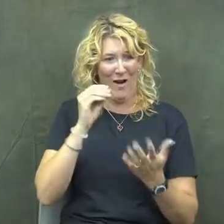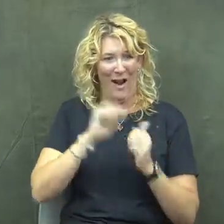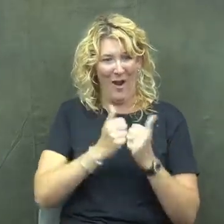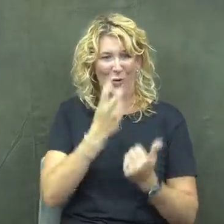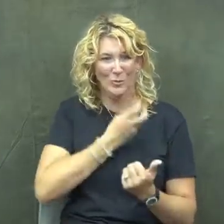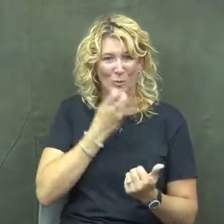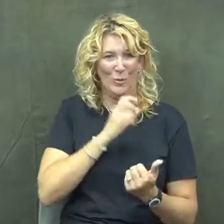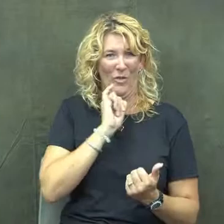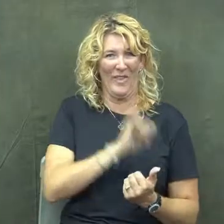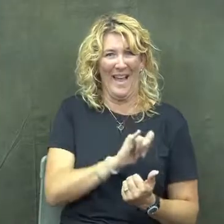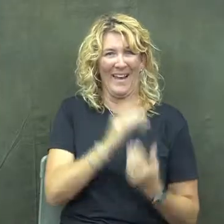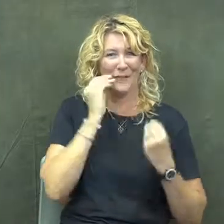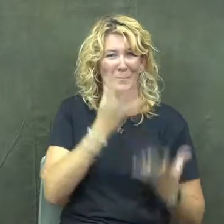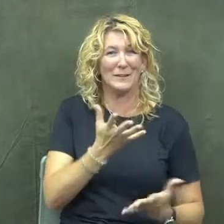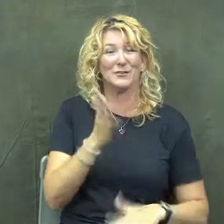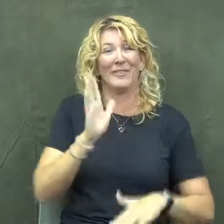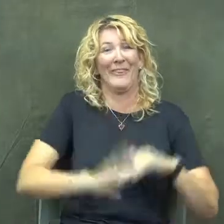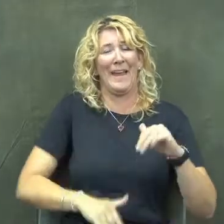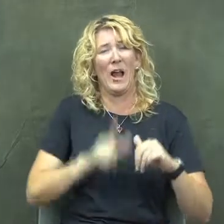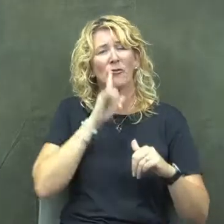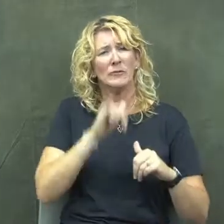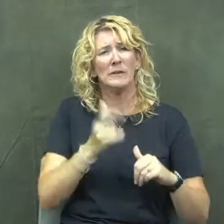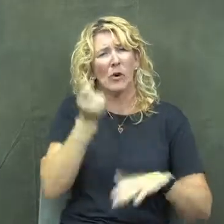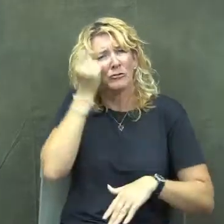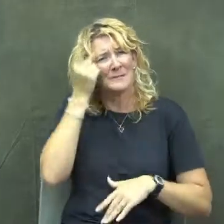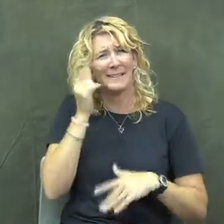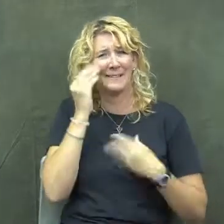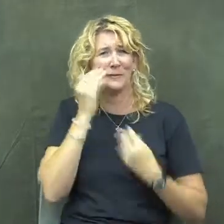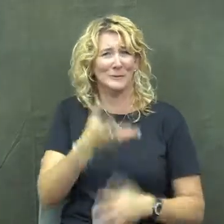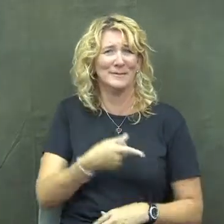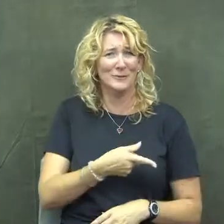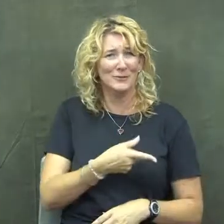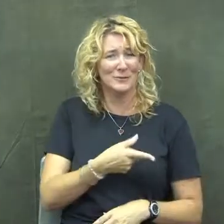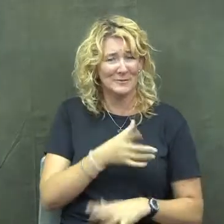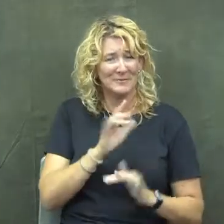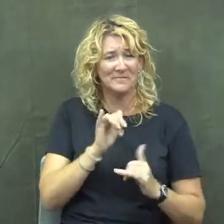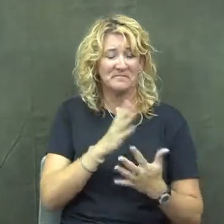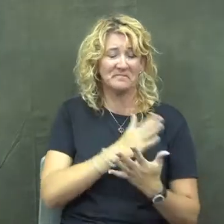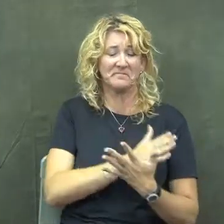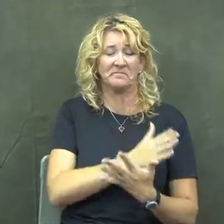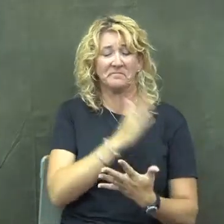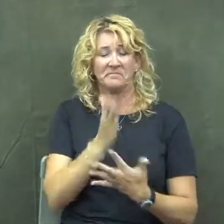"How do you say ball?" instead of more information and understanding the information